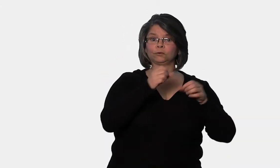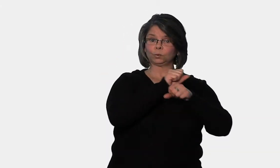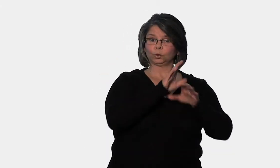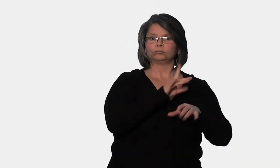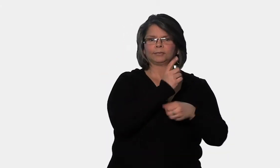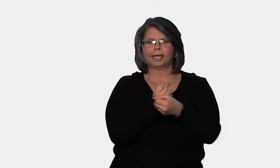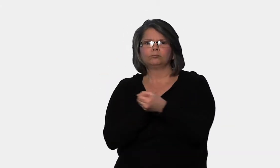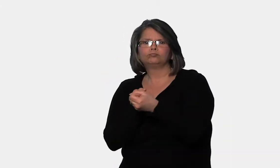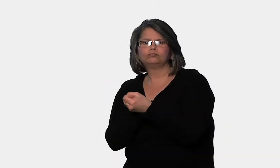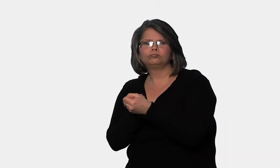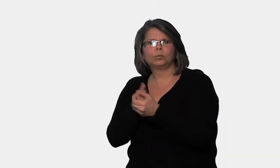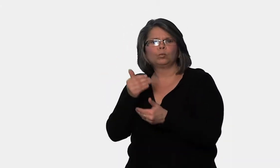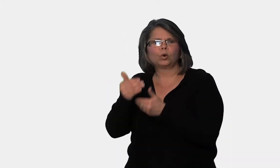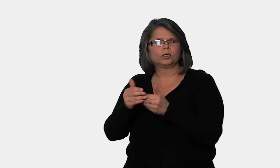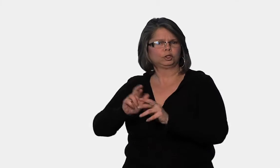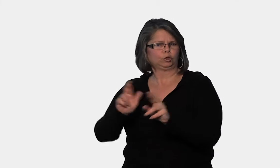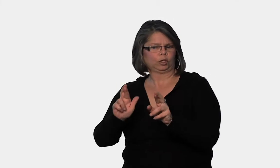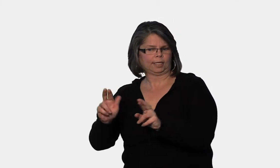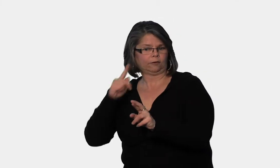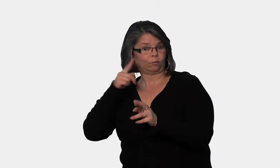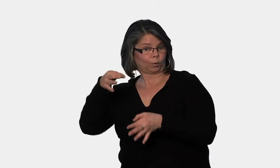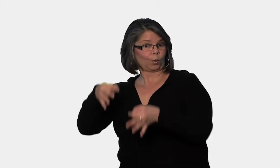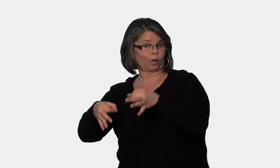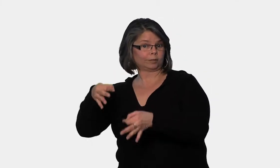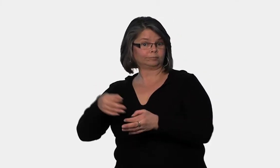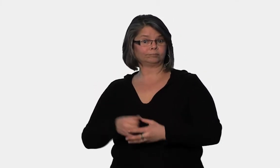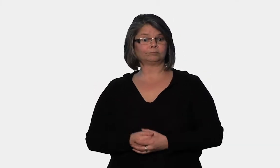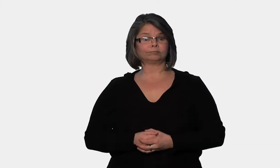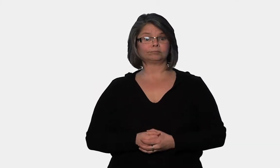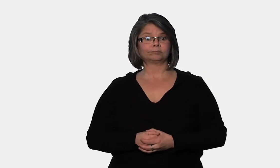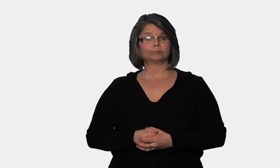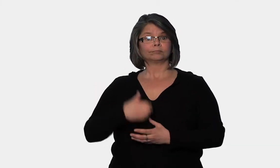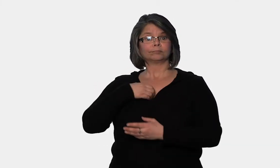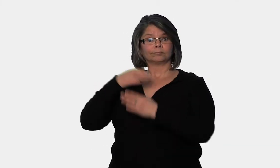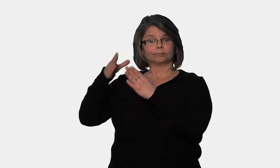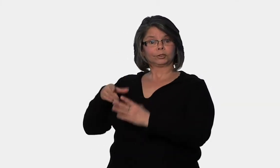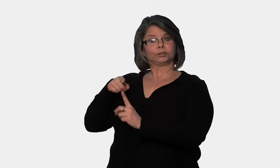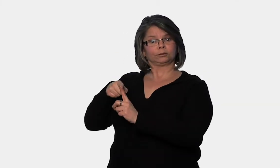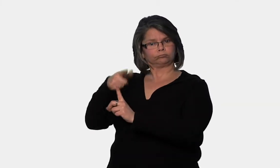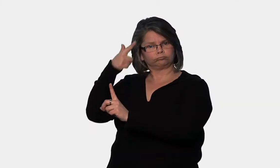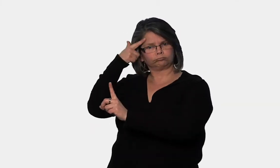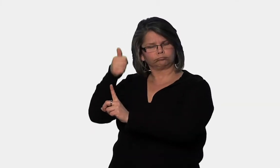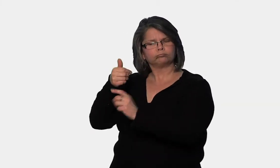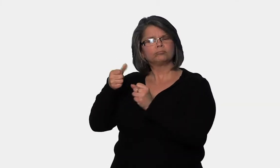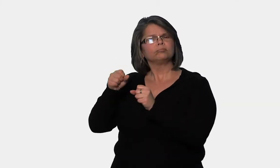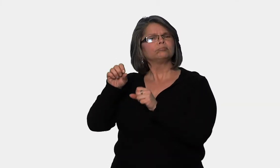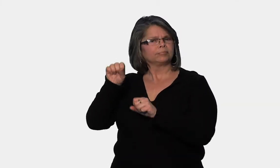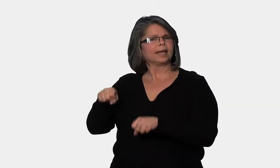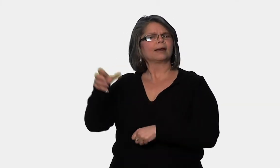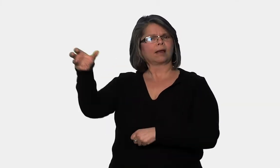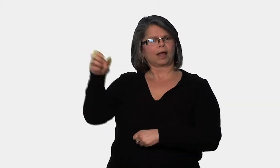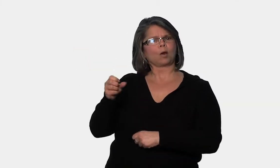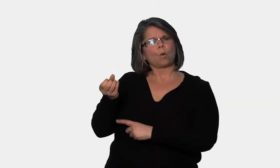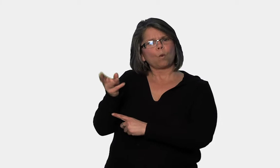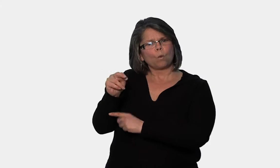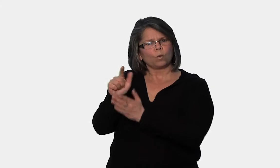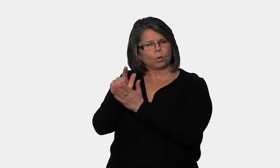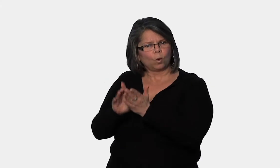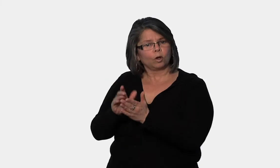can help the complainant get ready for what will happen in court. The complainant may hire her own lawyer,